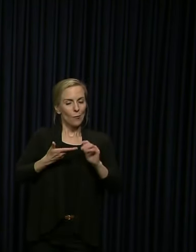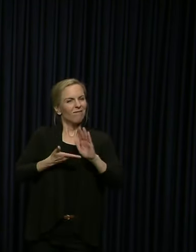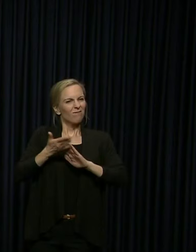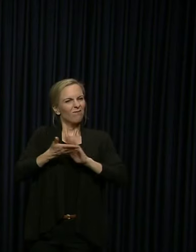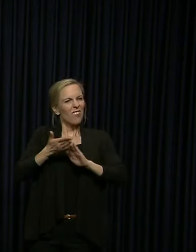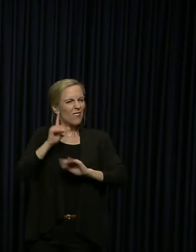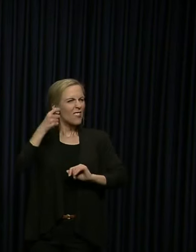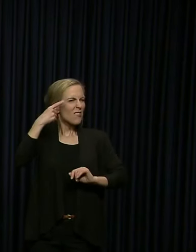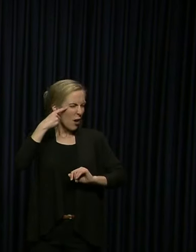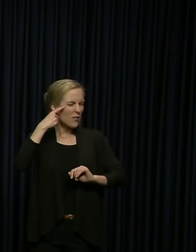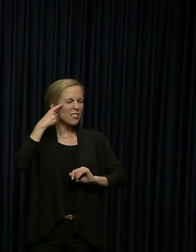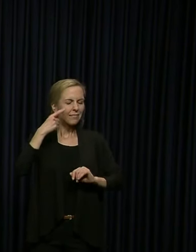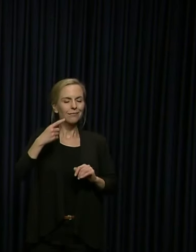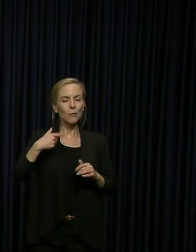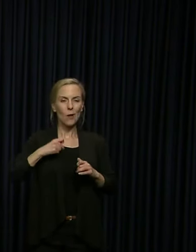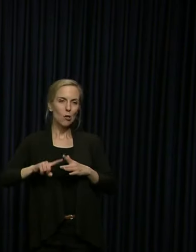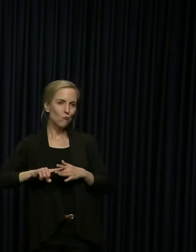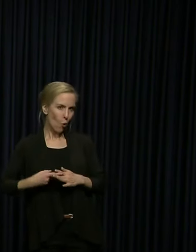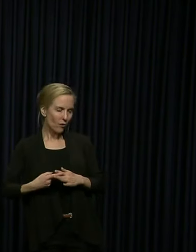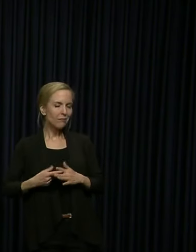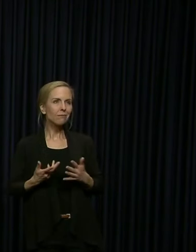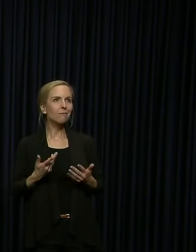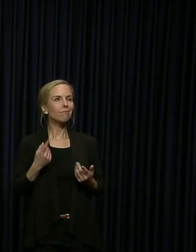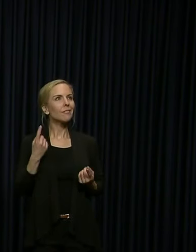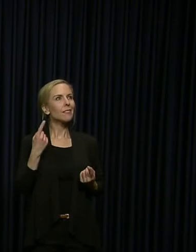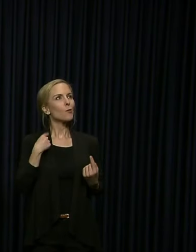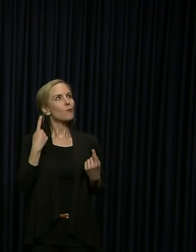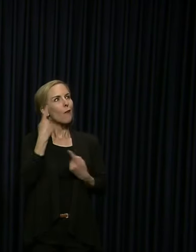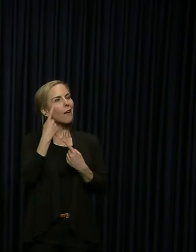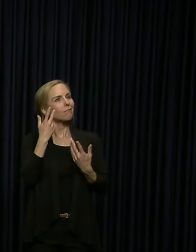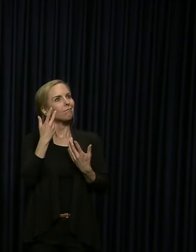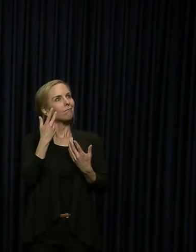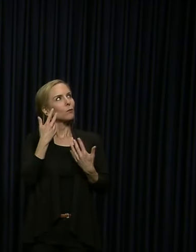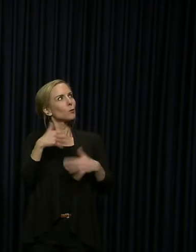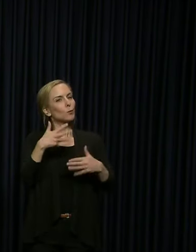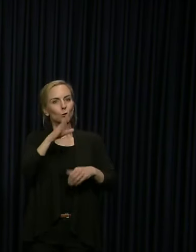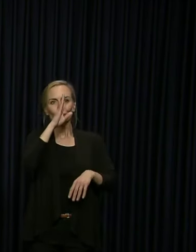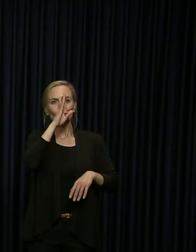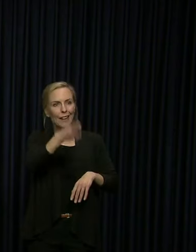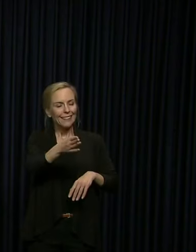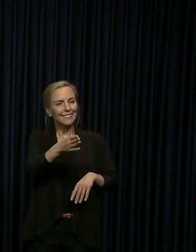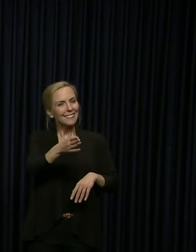SO ISSA THAT WE DON'T HAVE DEMOCRATS AND REPUBLICANS, JUST AMERICANS VERSUS THE